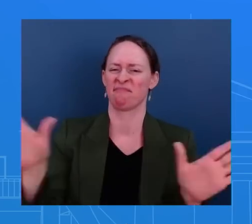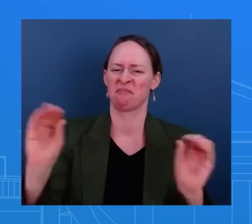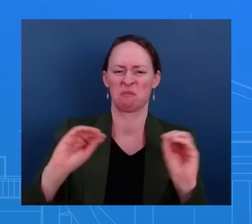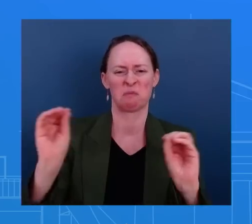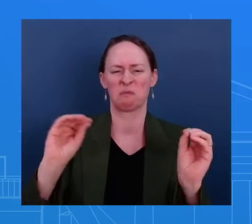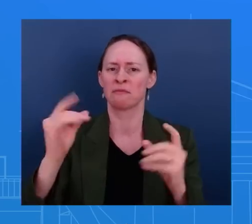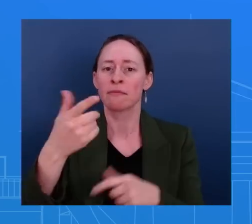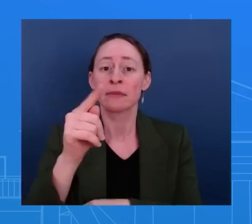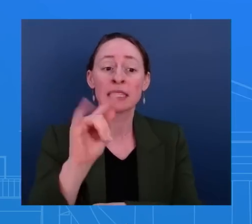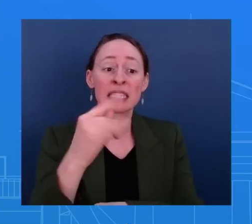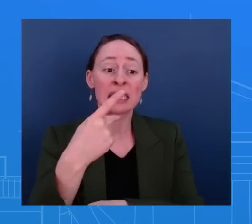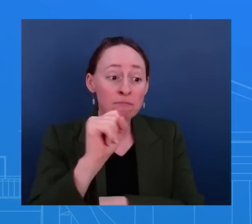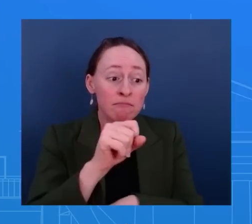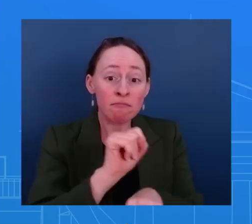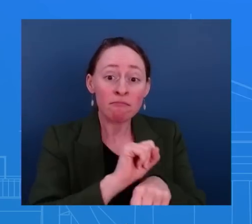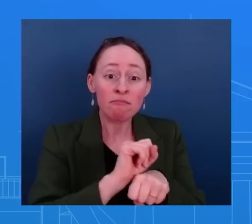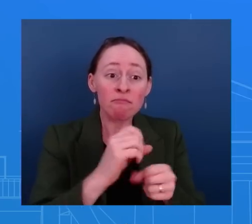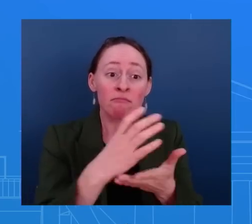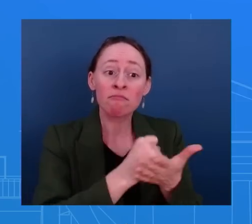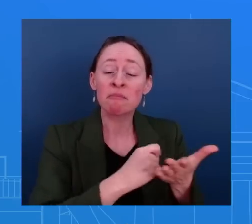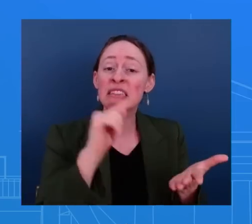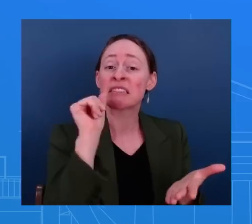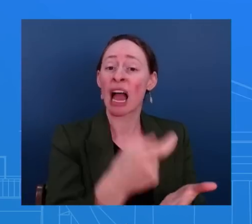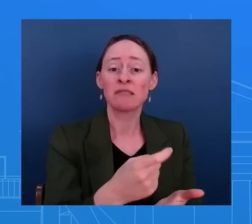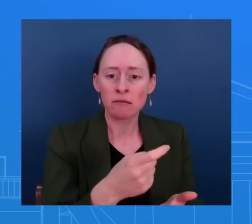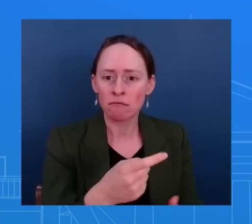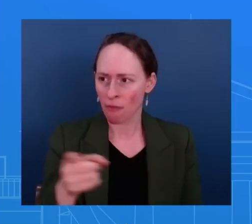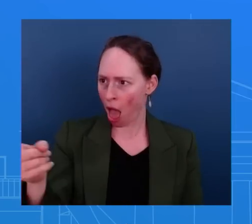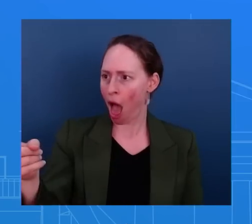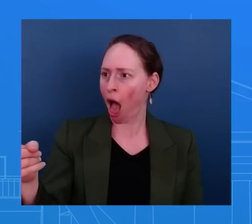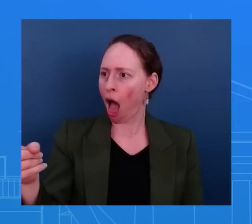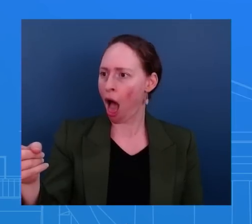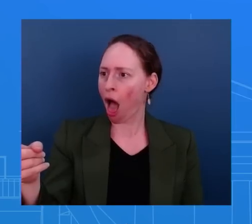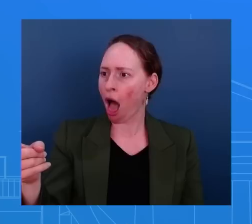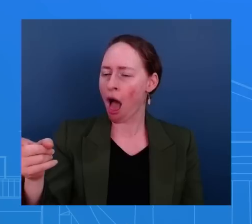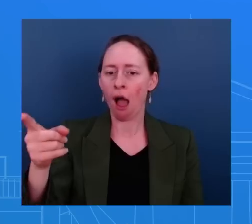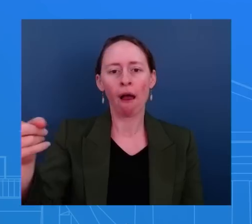Ms. Jean-Pierre: The Press: So, did she get this idea from Trump? Ms. Jean-Pierre: Look, I --